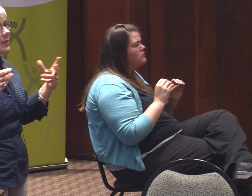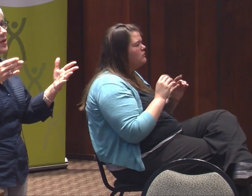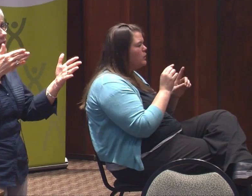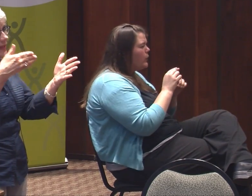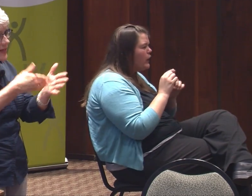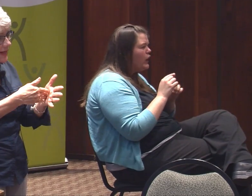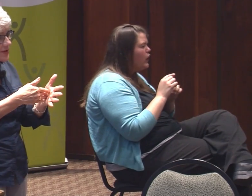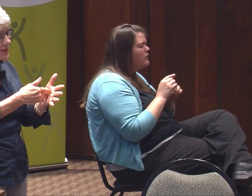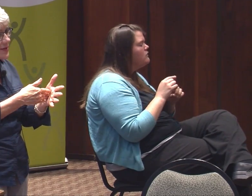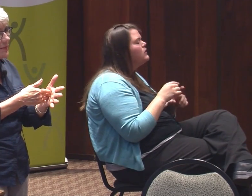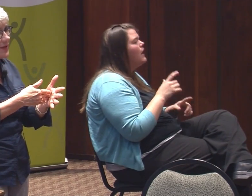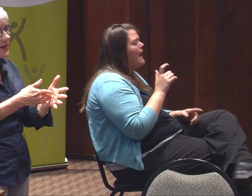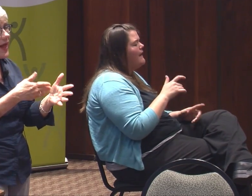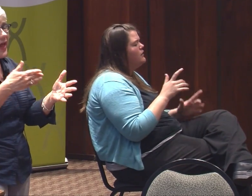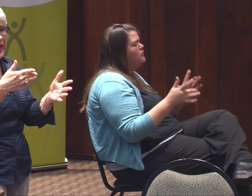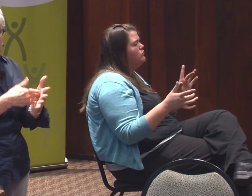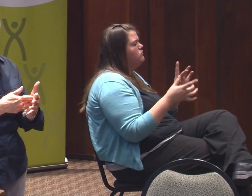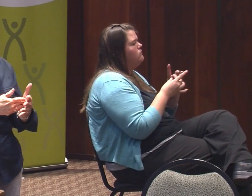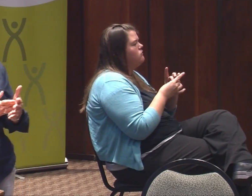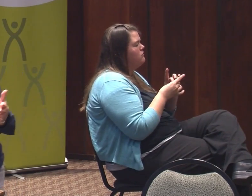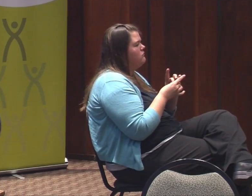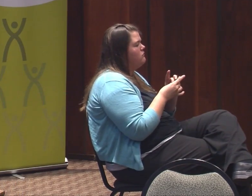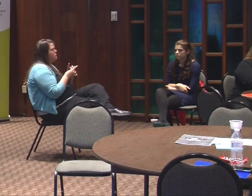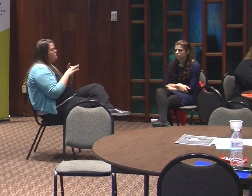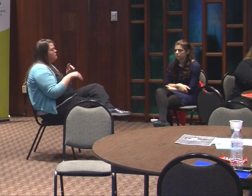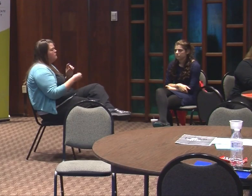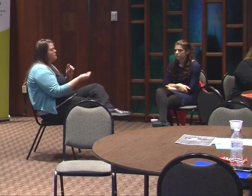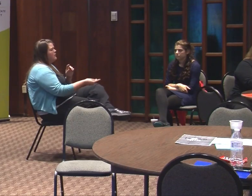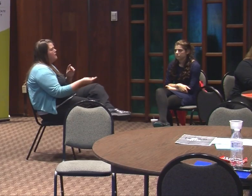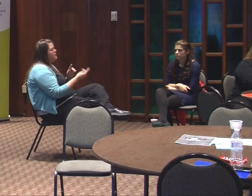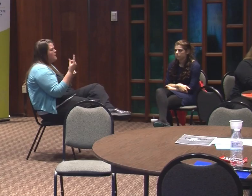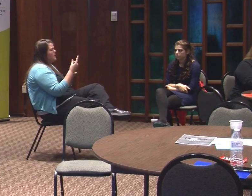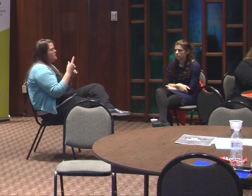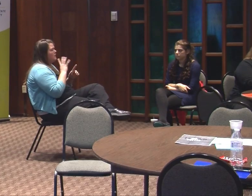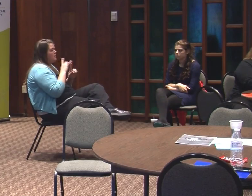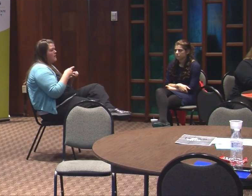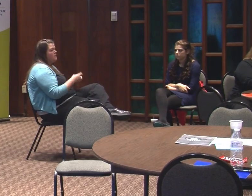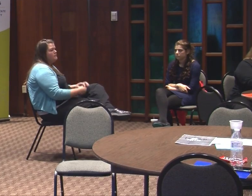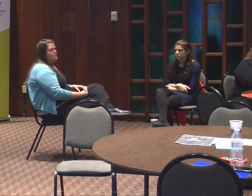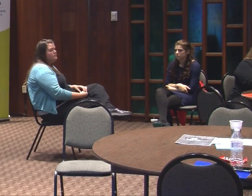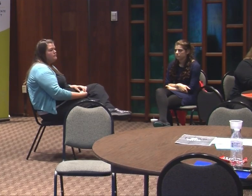You're going to attach it to something and give that child something to talk about. So conversation...